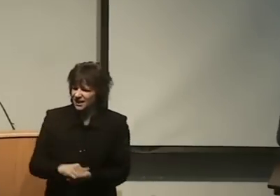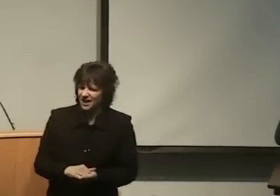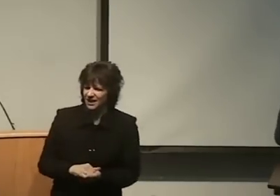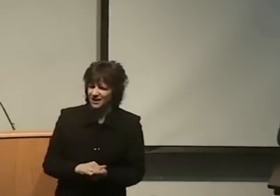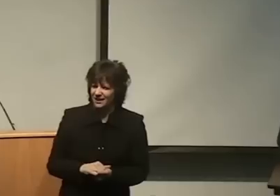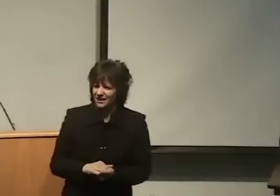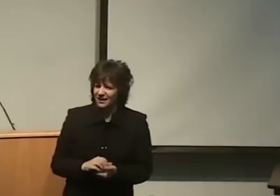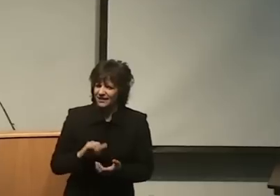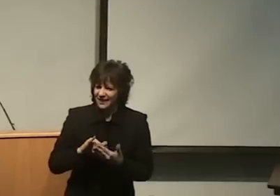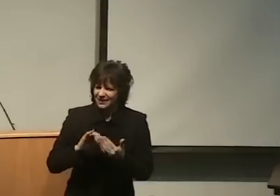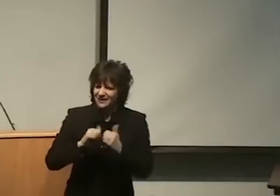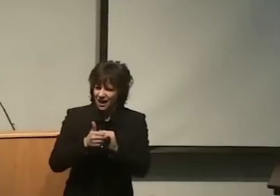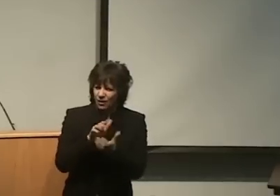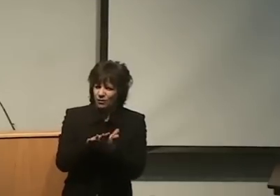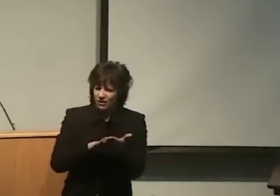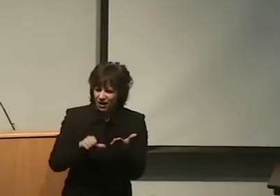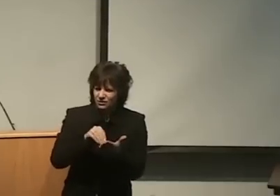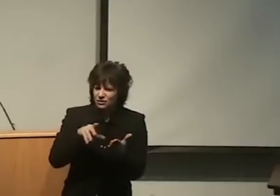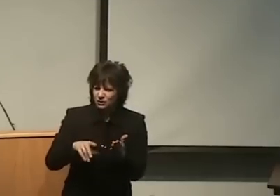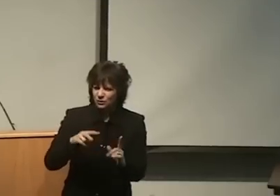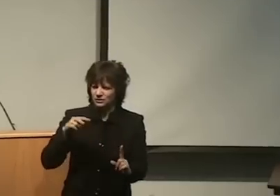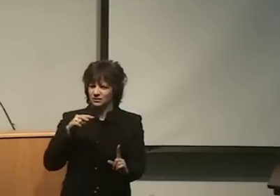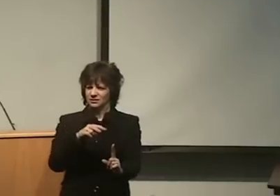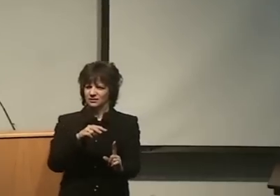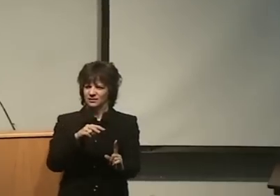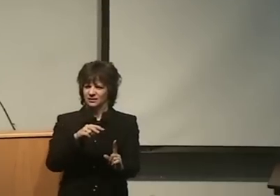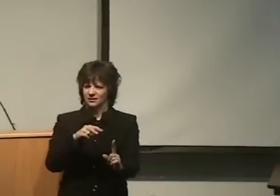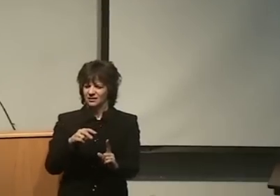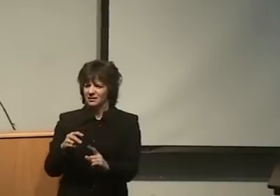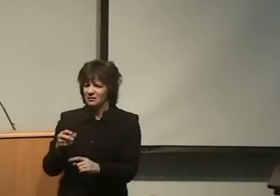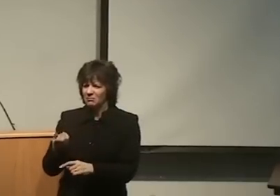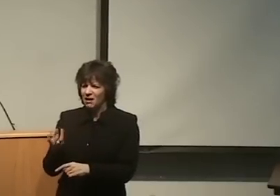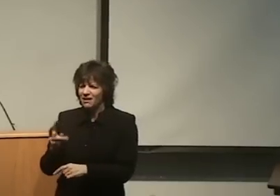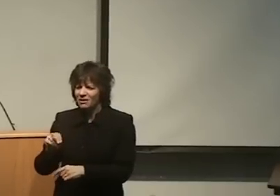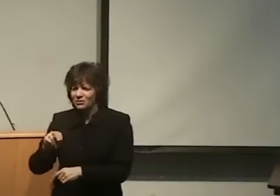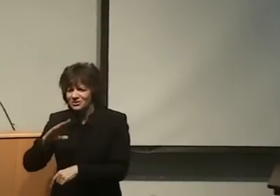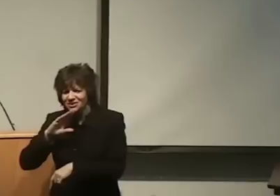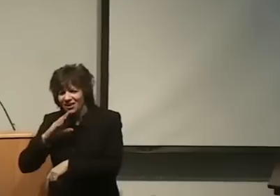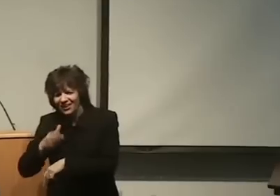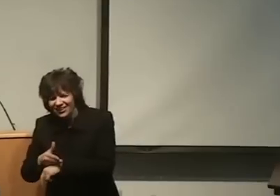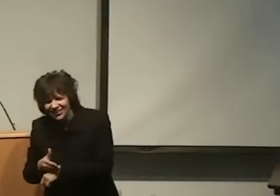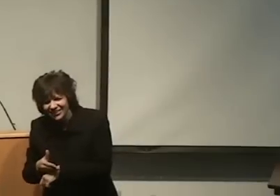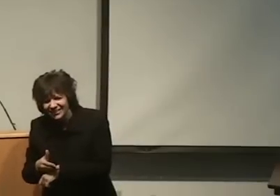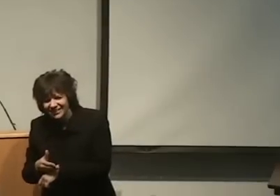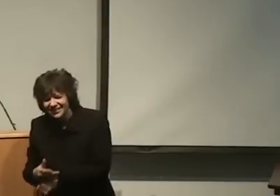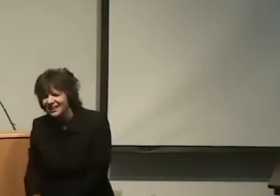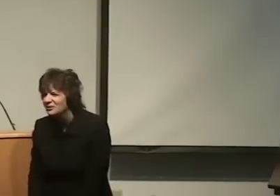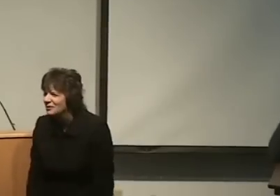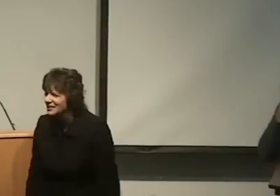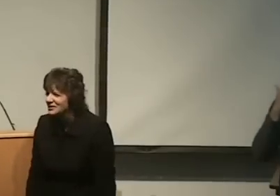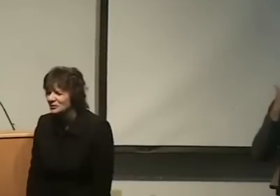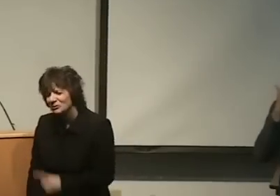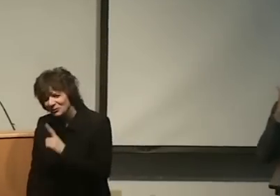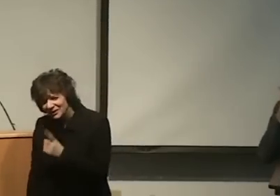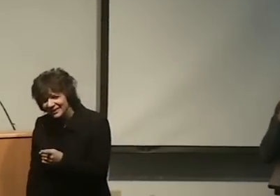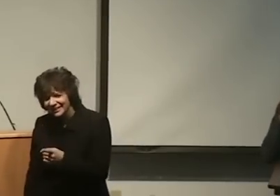My own kid. And so I said thanks. Really you don't them? No, none of my professors, they just kind